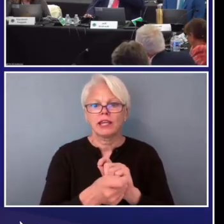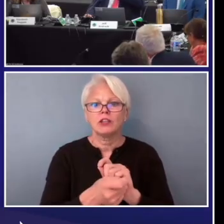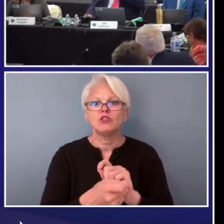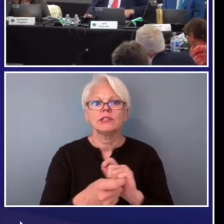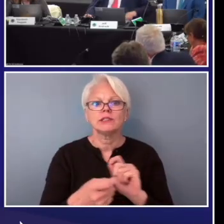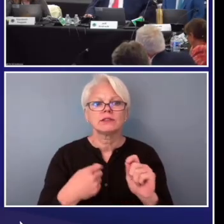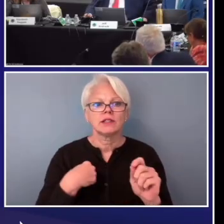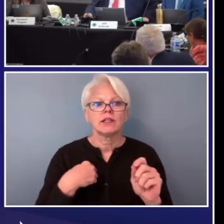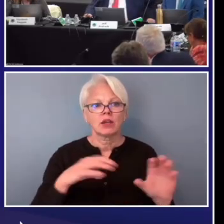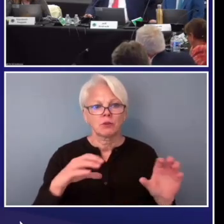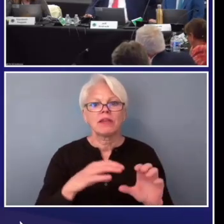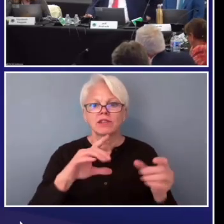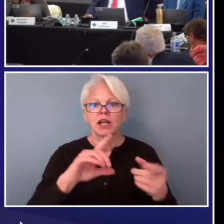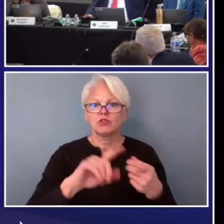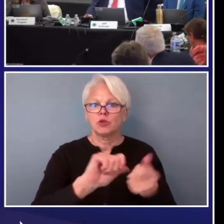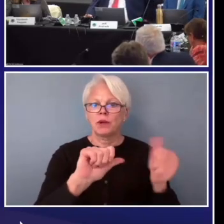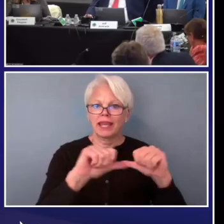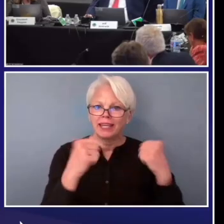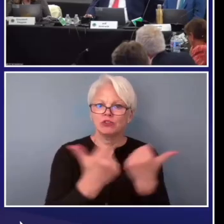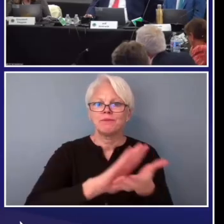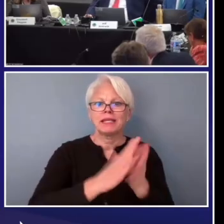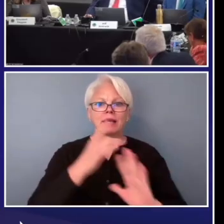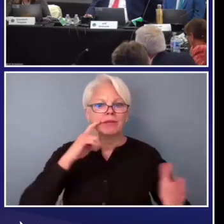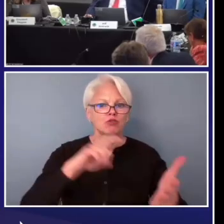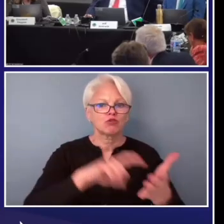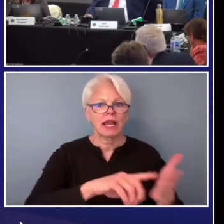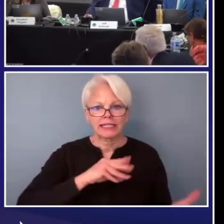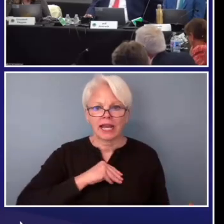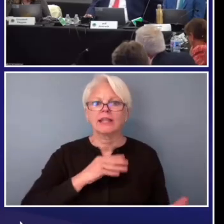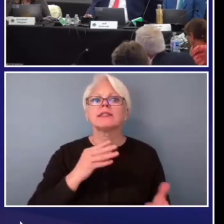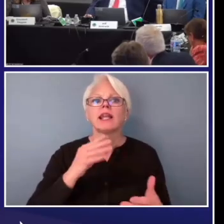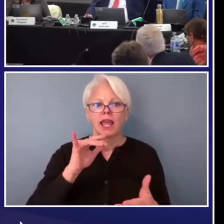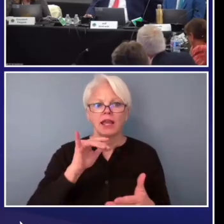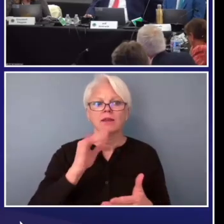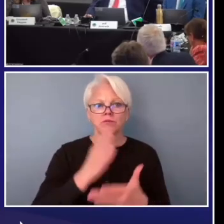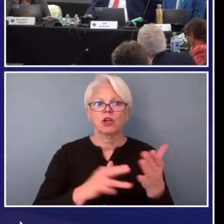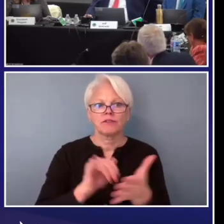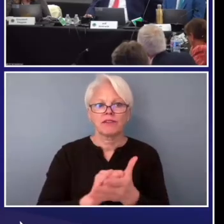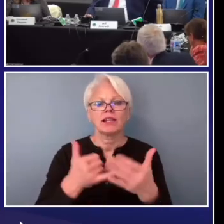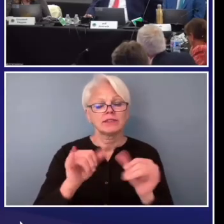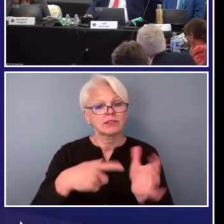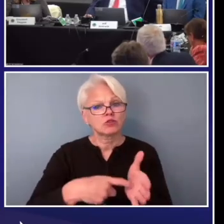becoming, uh, recognized, and, um, part of that is still required, is that they have to have accredited